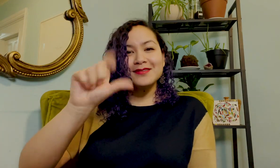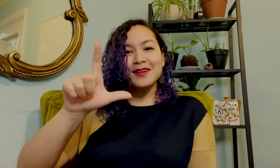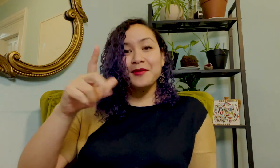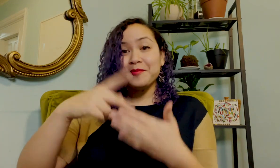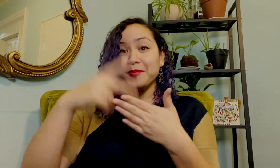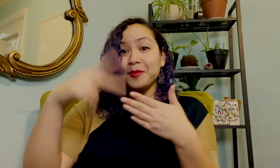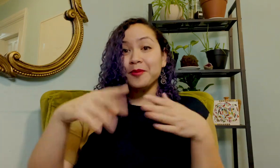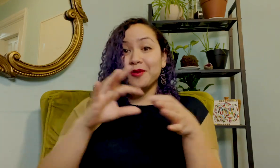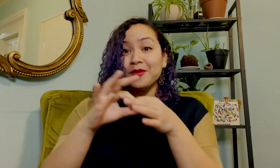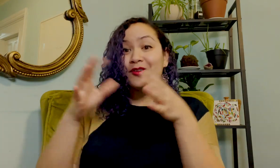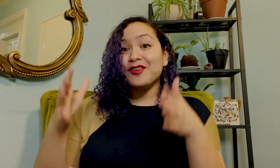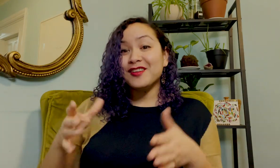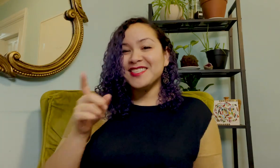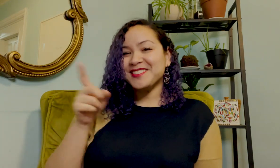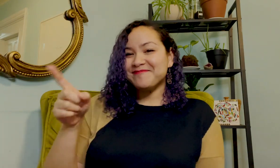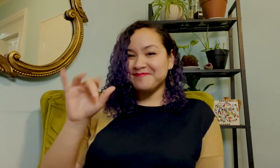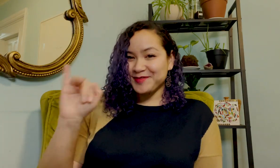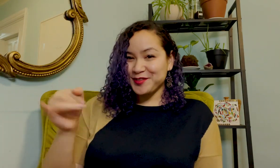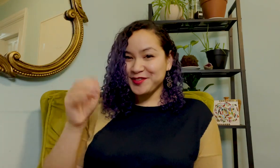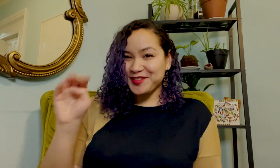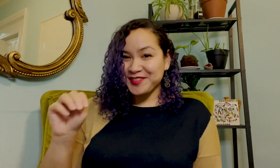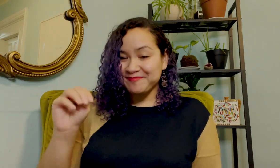ASL Programs Coordinator at the Jewish Museum.